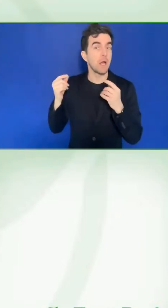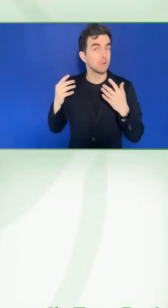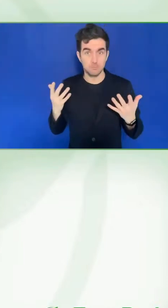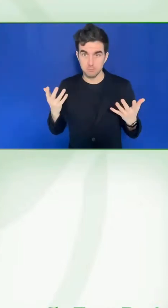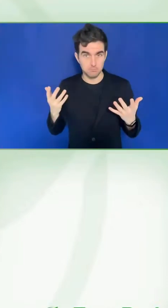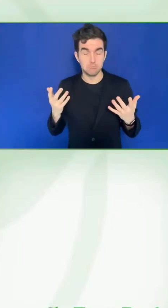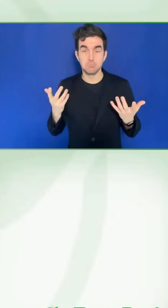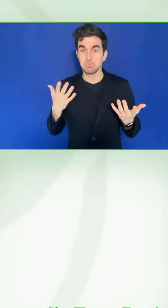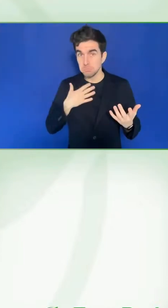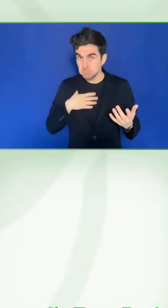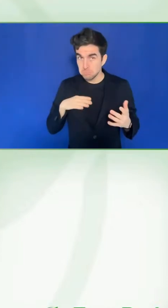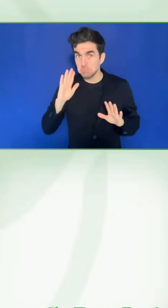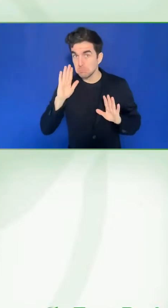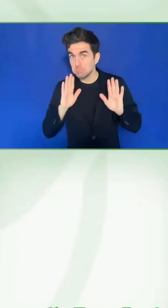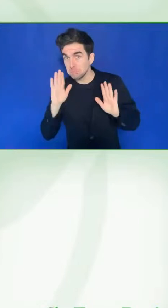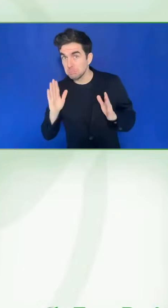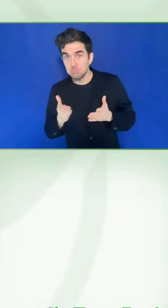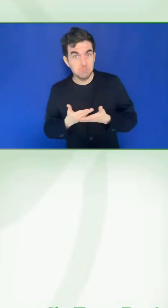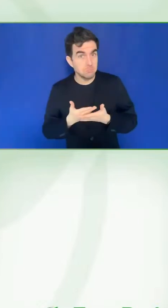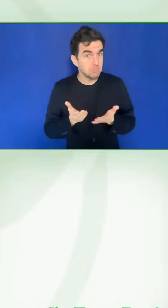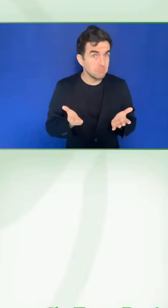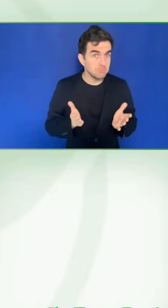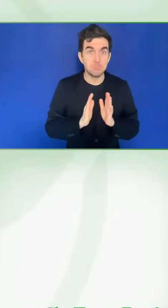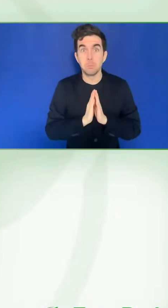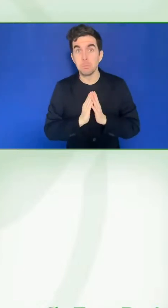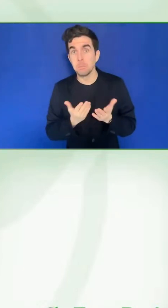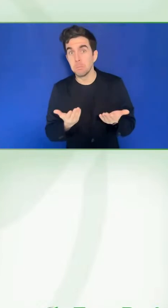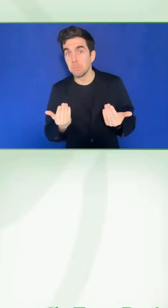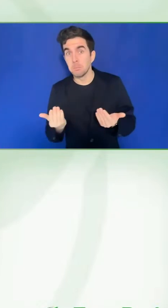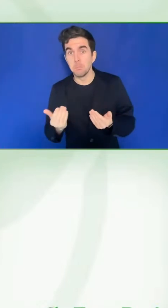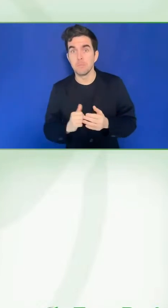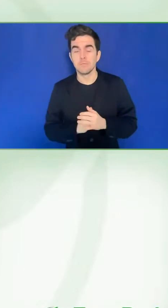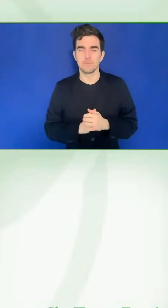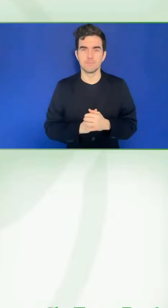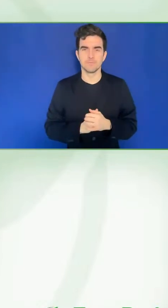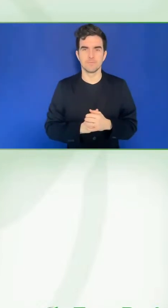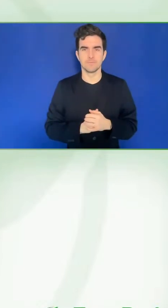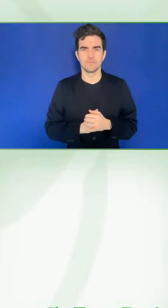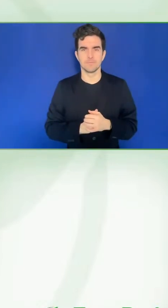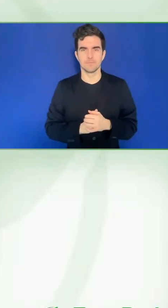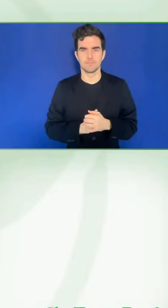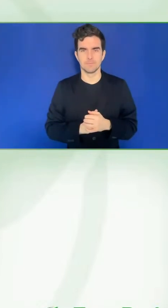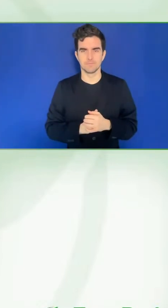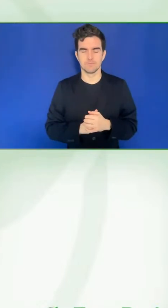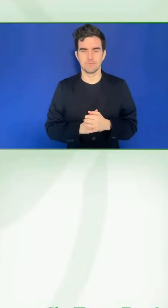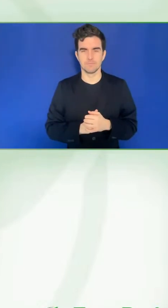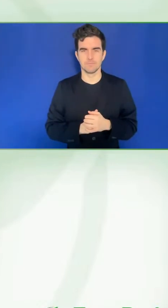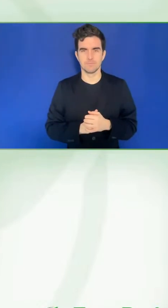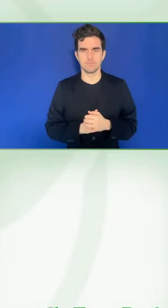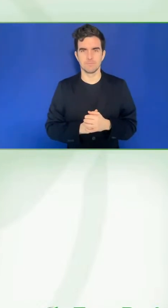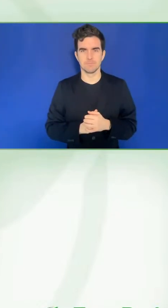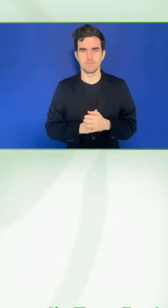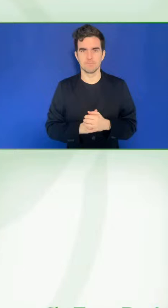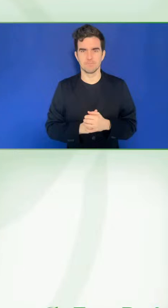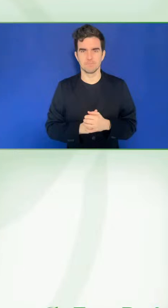opportunity to ask the first question to president. As I have alluded to, the broadcasters been pushing for programming for the hard of hearing and deaf since the 1990s. Please tell us, how did this pioneering work, ahead of its work, come about? Thank you very much, then the presenter of the Okayama broadcasting Corp.